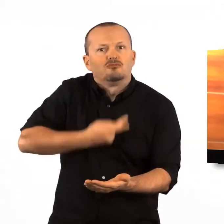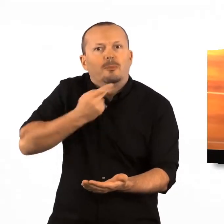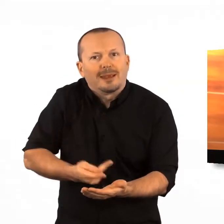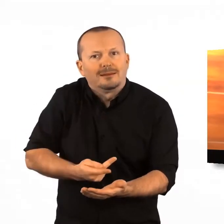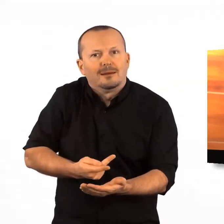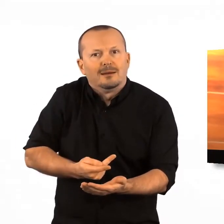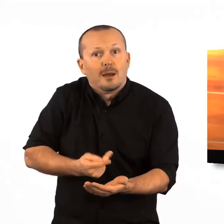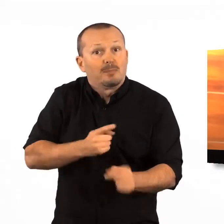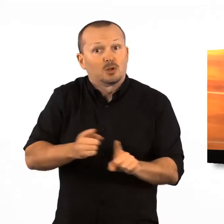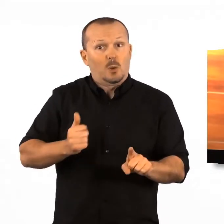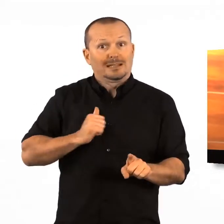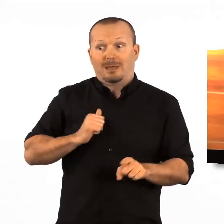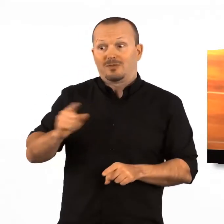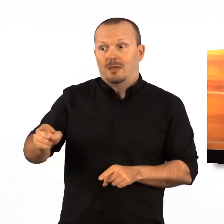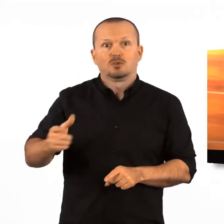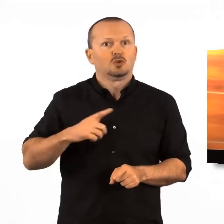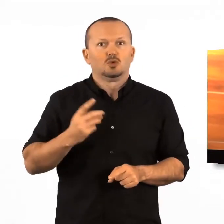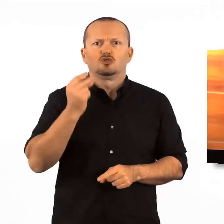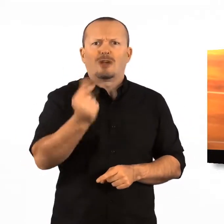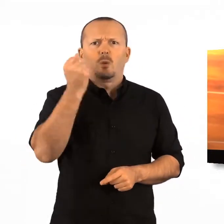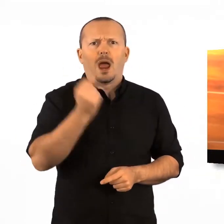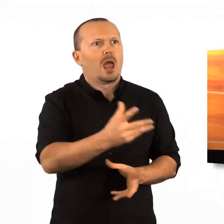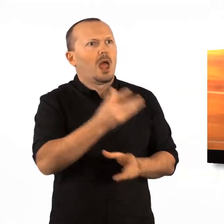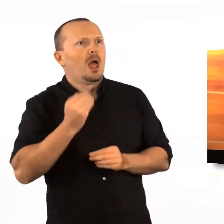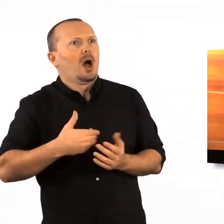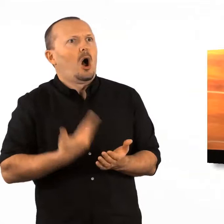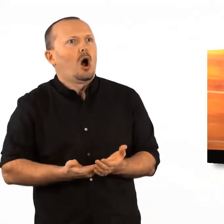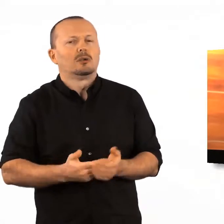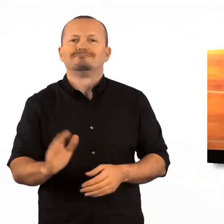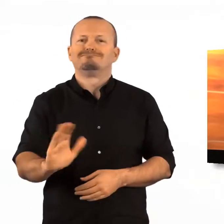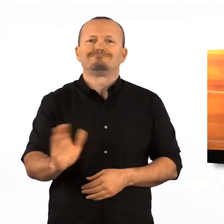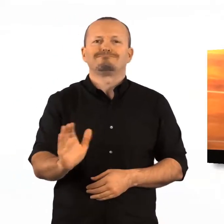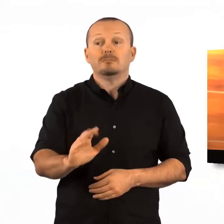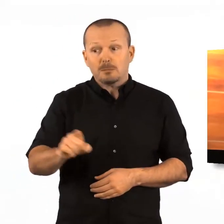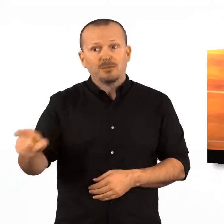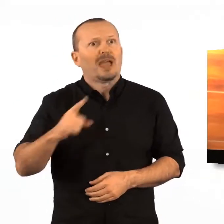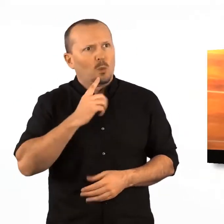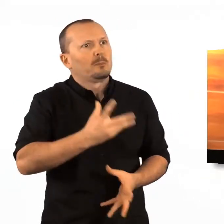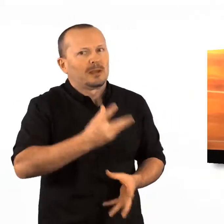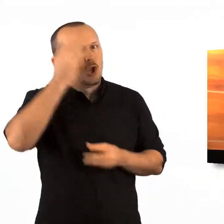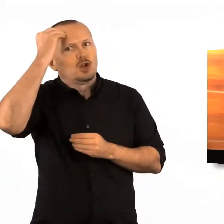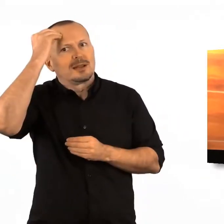don’t necessarily expect them to copy that back right now but you’ll be feeding it in over and over.